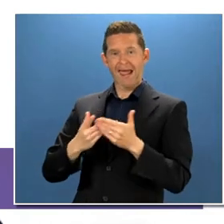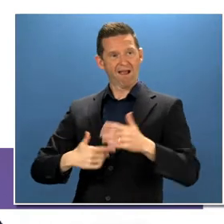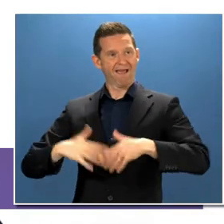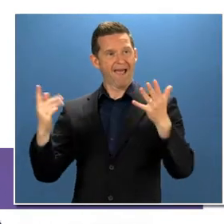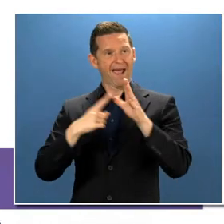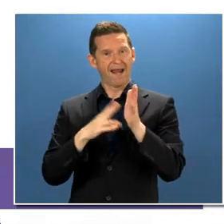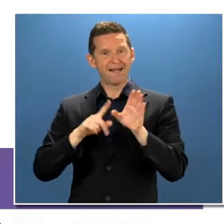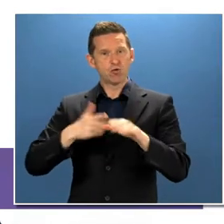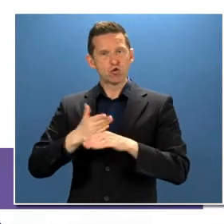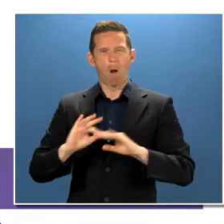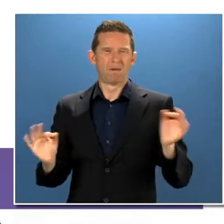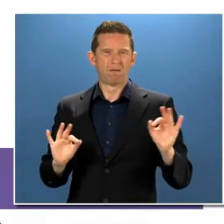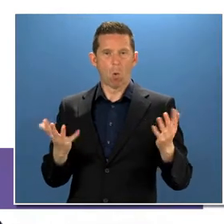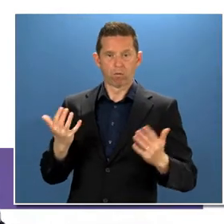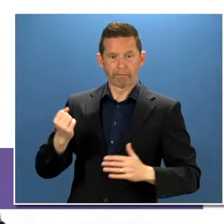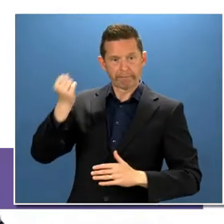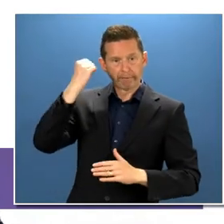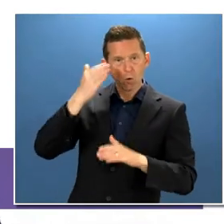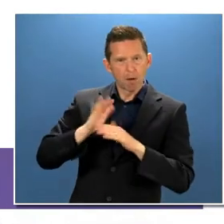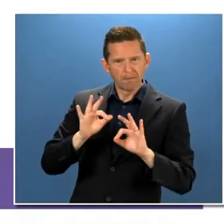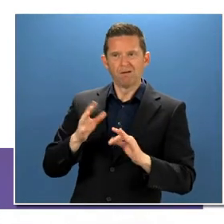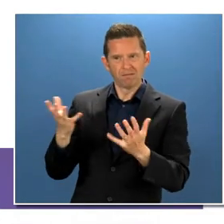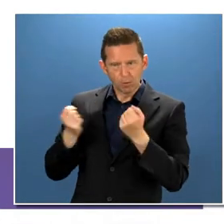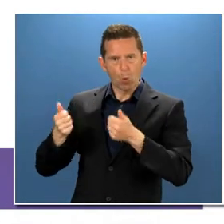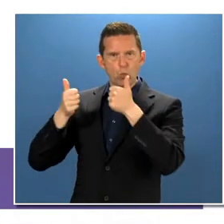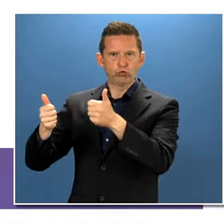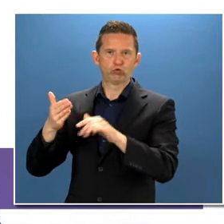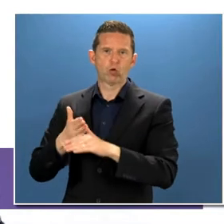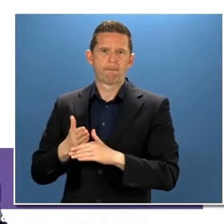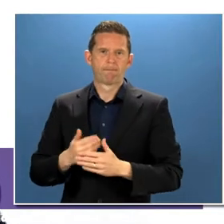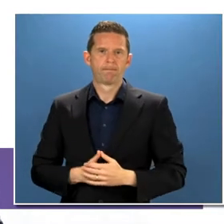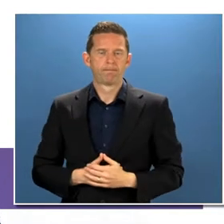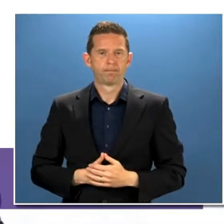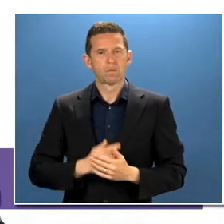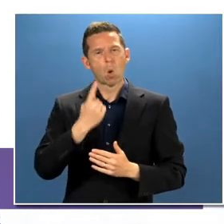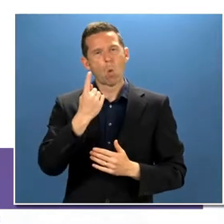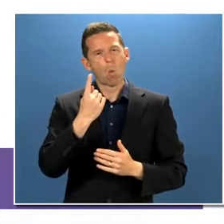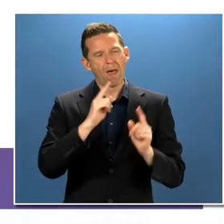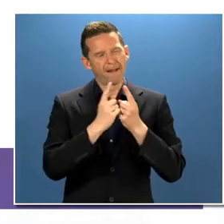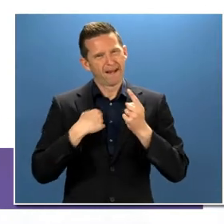And one of the concerns that exists for me is that what we want is a practical